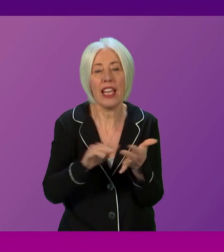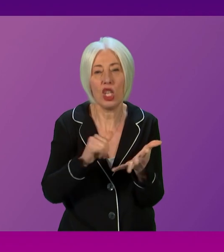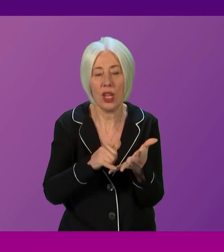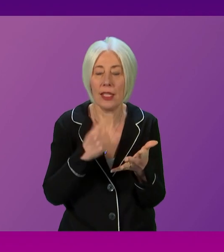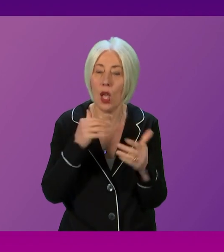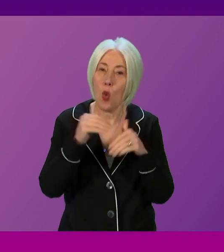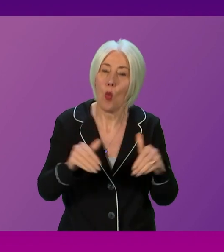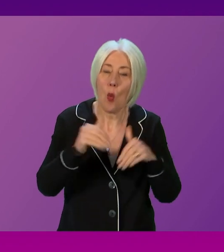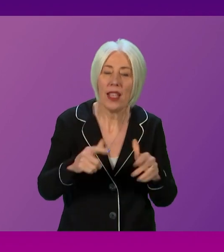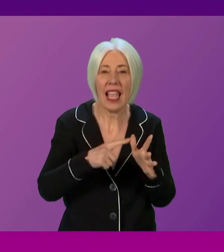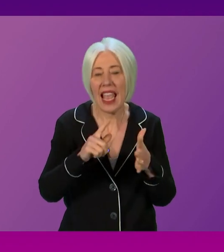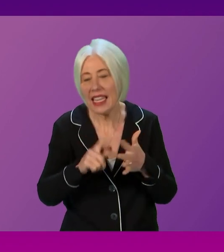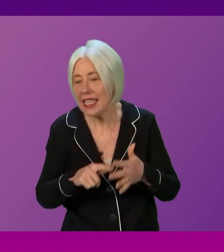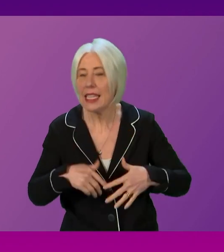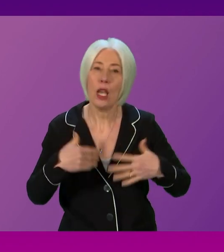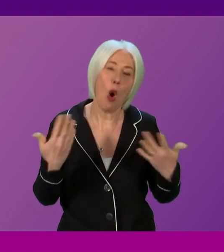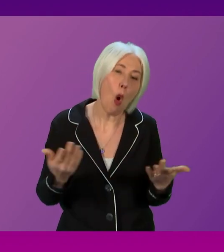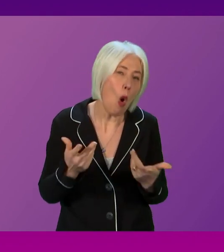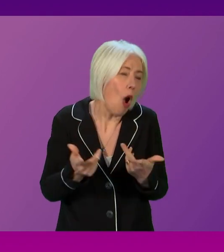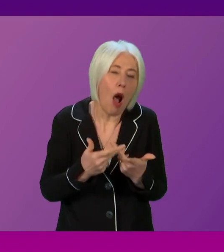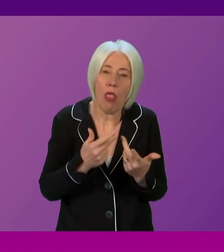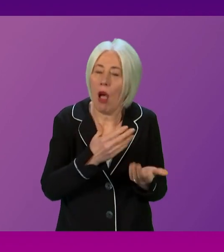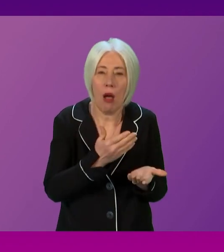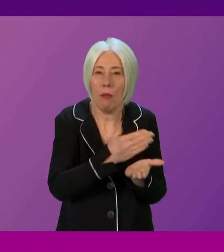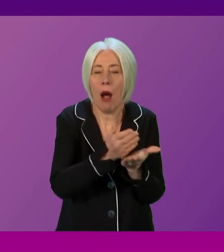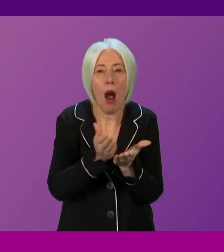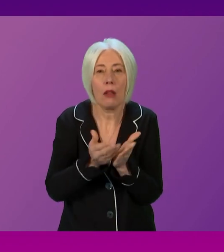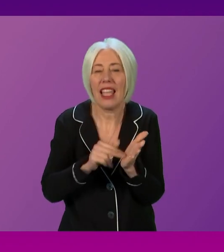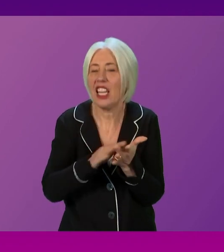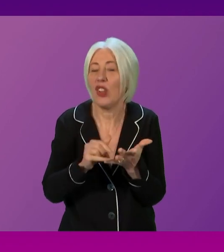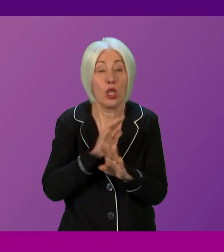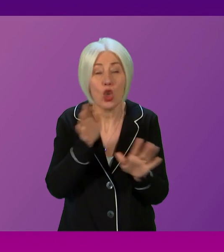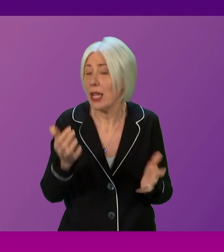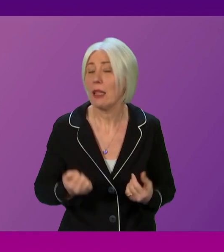accident and emergency units or in any other part of the NHS, are unacceptable, and they